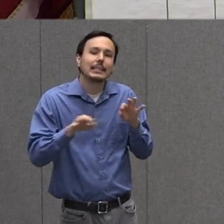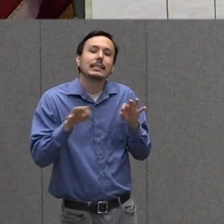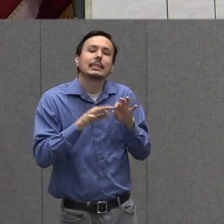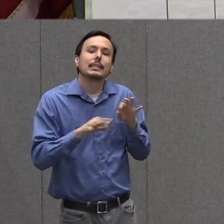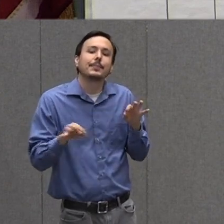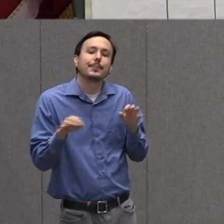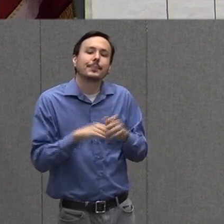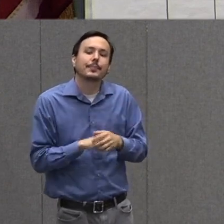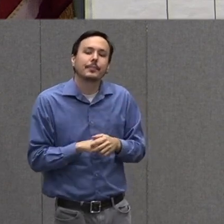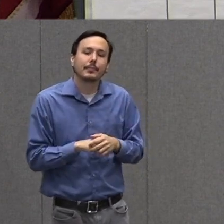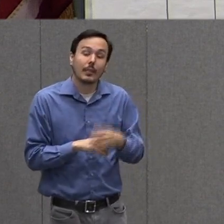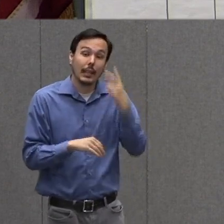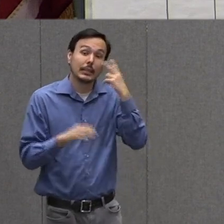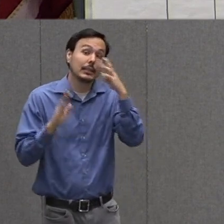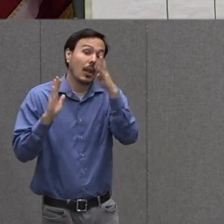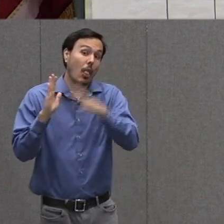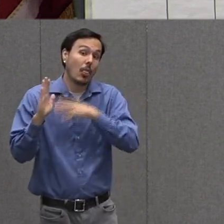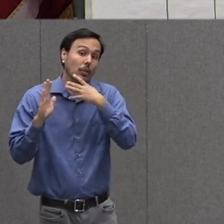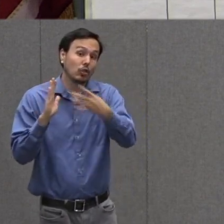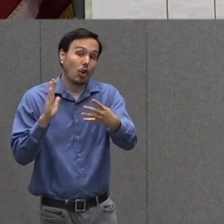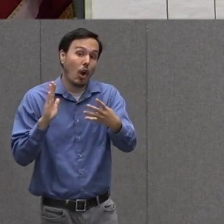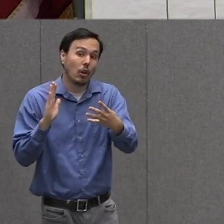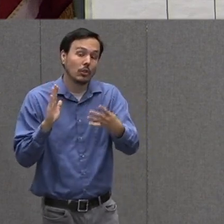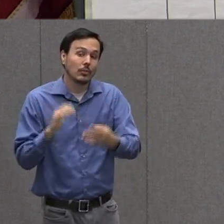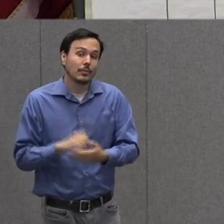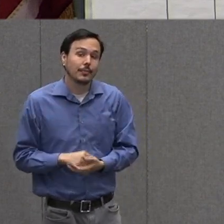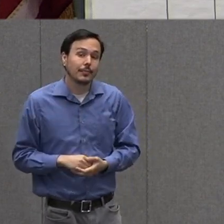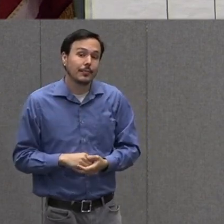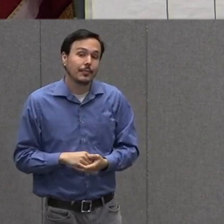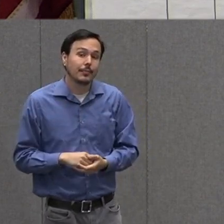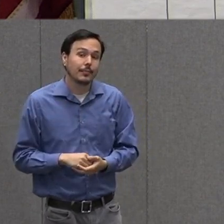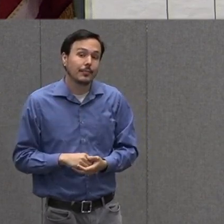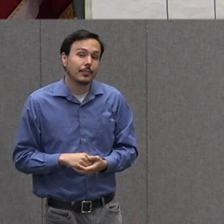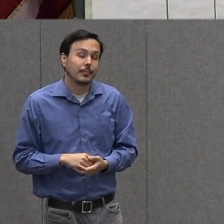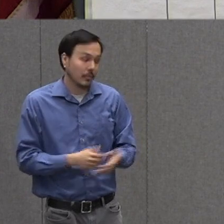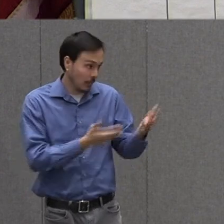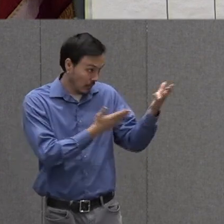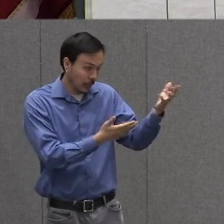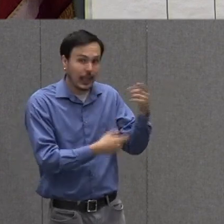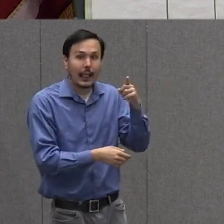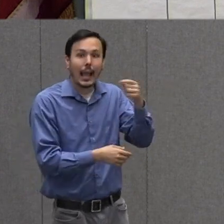I have a chart here on this side. This is a sentence patterning chart.